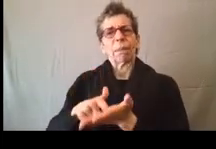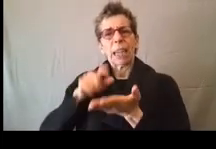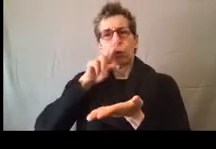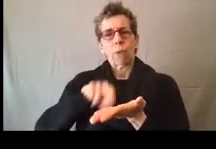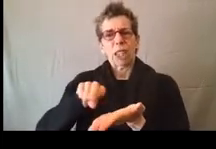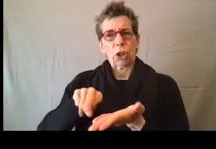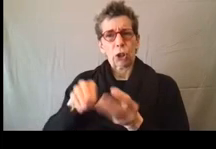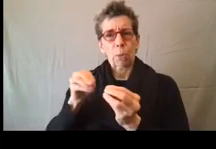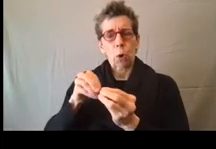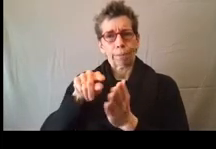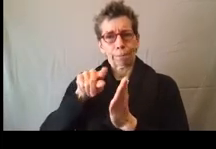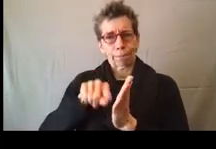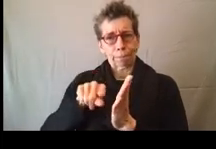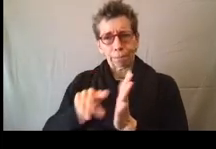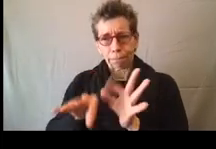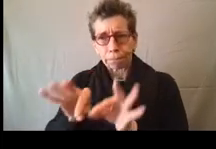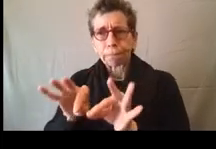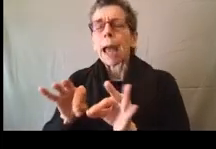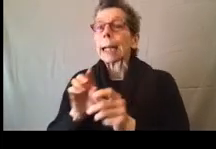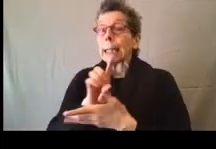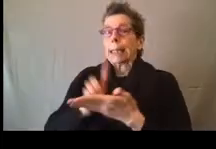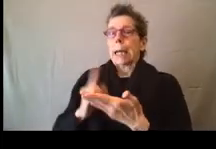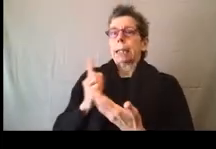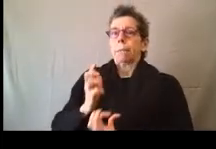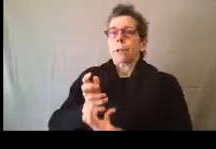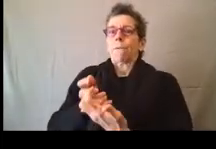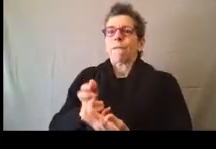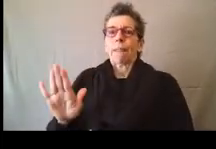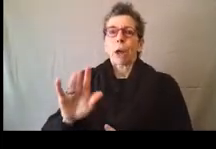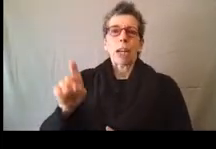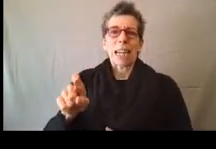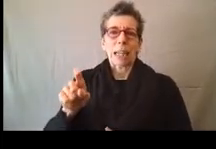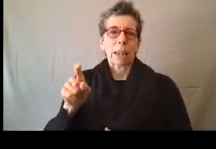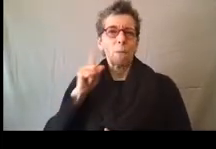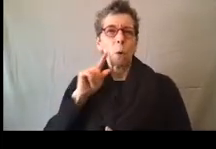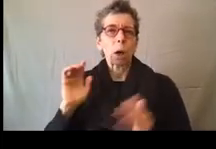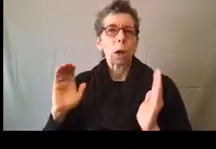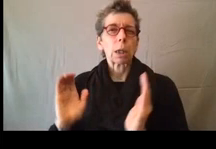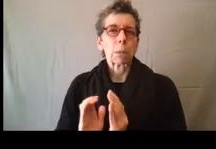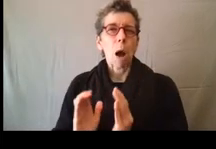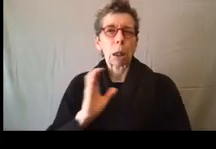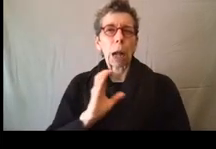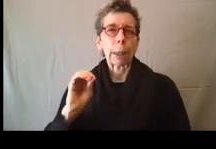and to design tools that would really meet the needs of small employers. So, what do